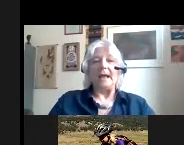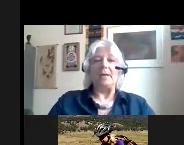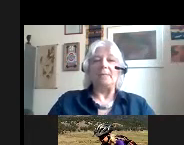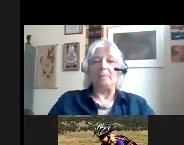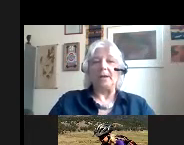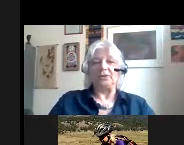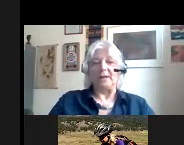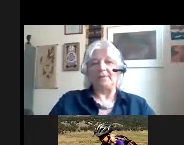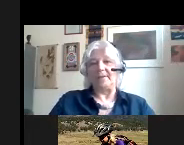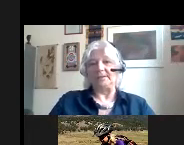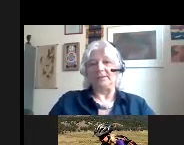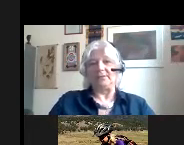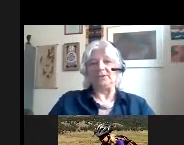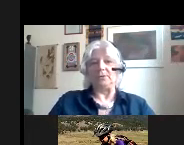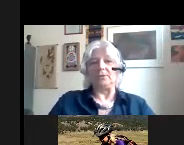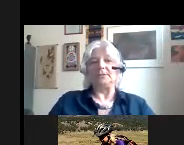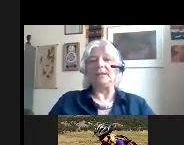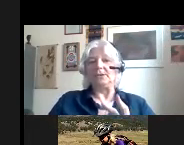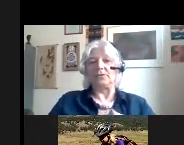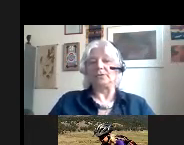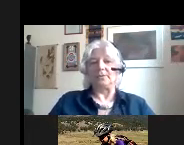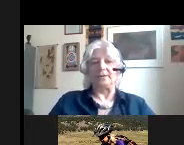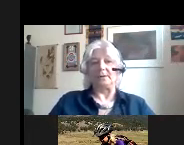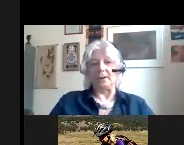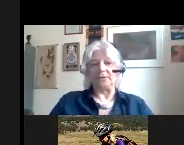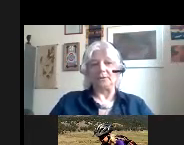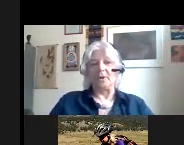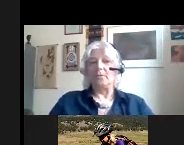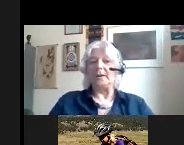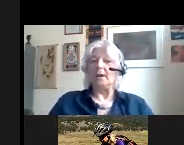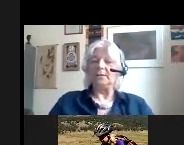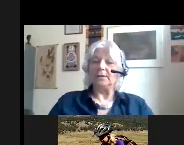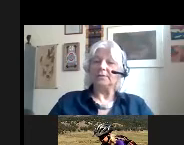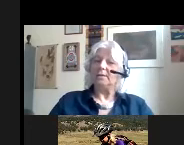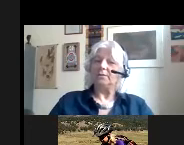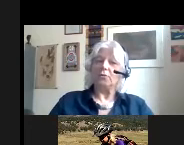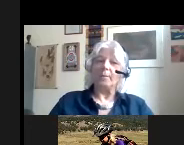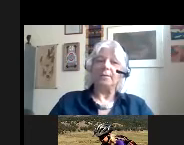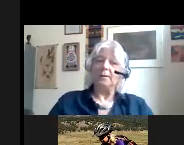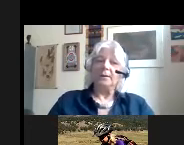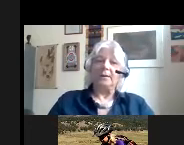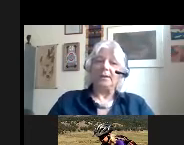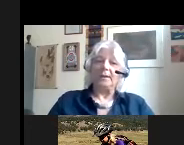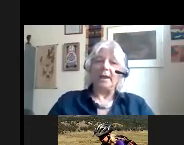how much that affects individuals, in the short term and in the longterm. Recognize those signs of trauma and then how you